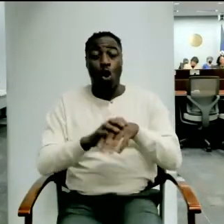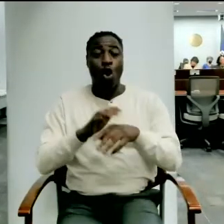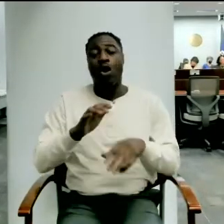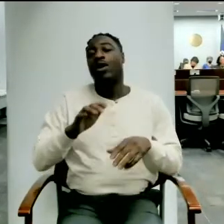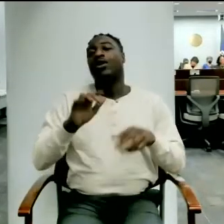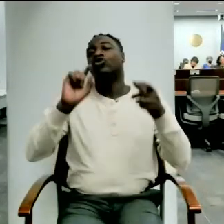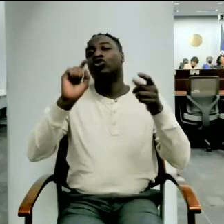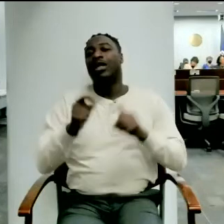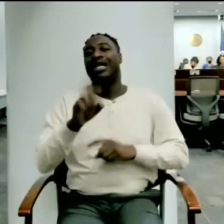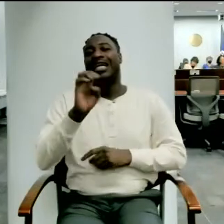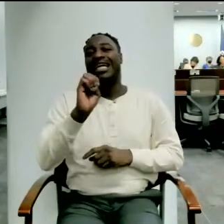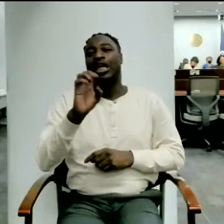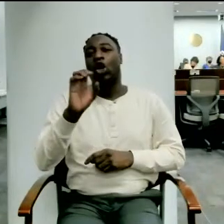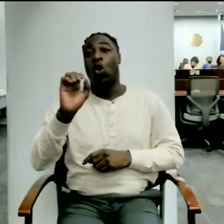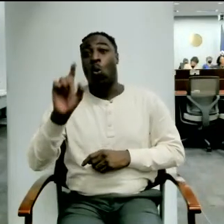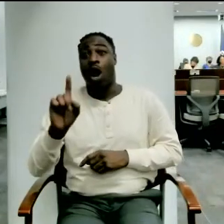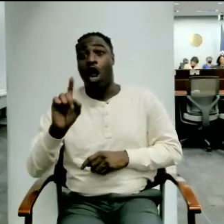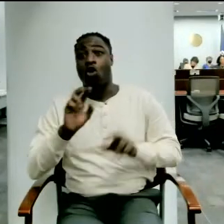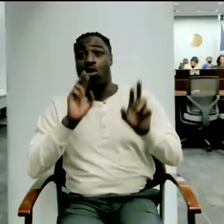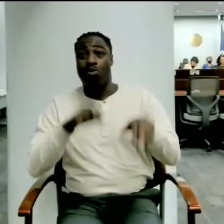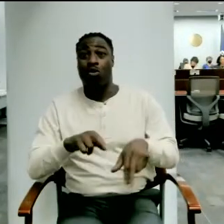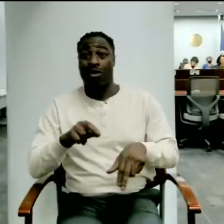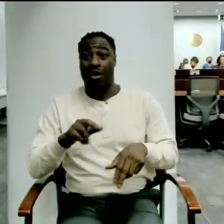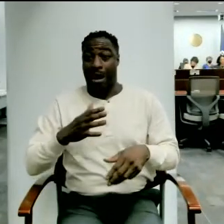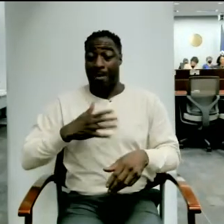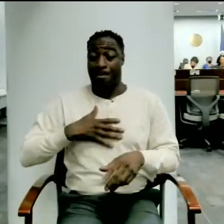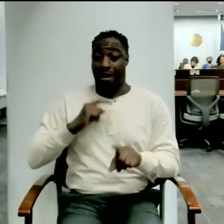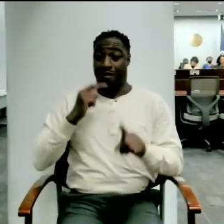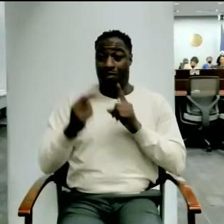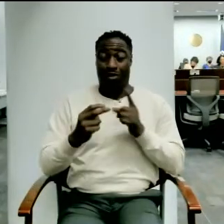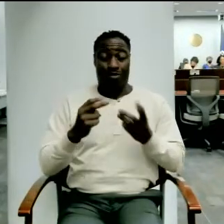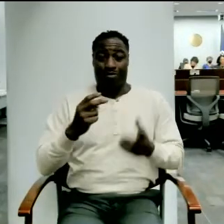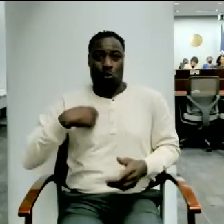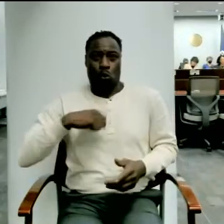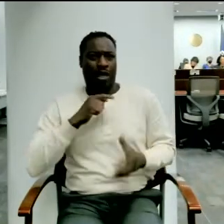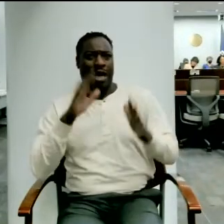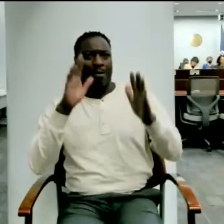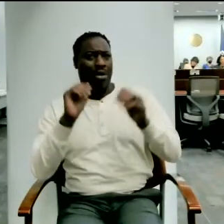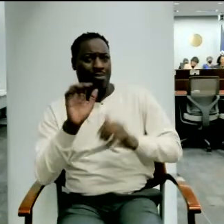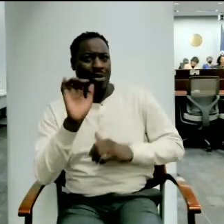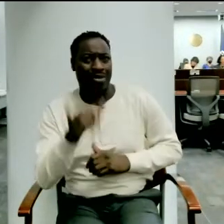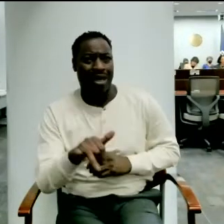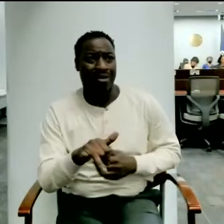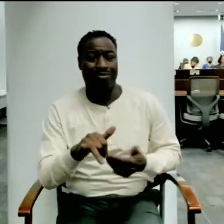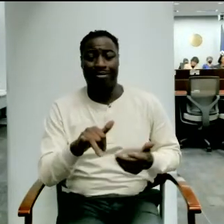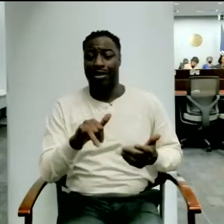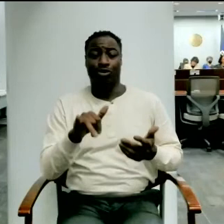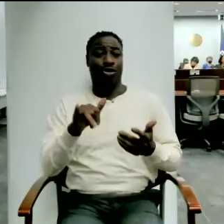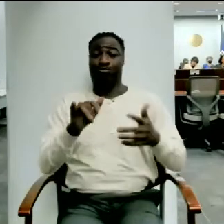the EEO1 report frankly added least in my view, weren't anticipated. So they sort of, you know, sort of dropped in on us.